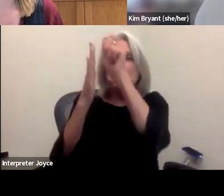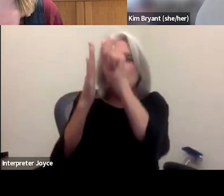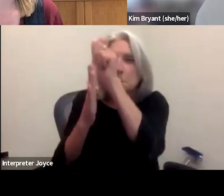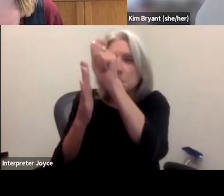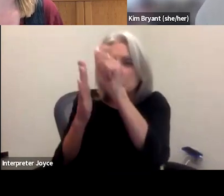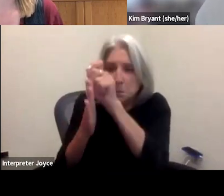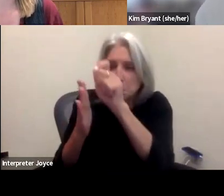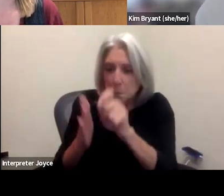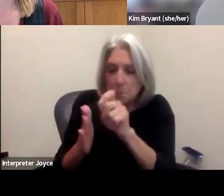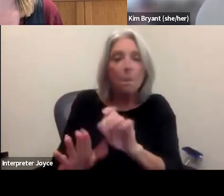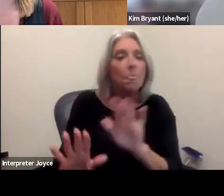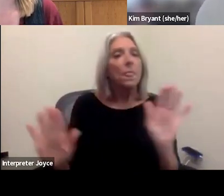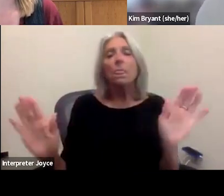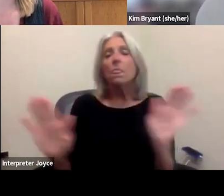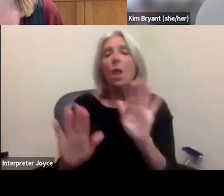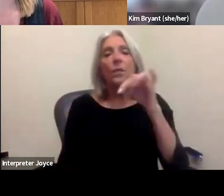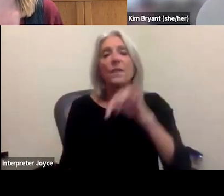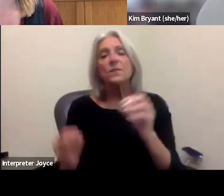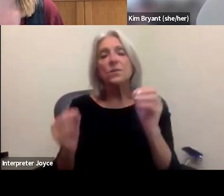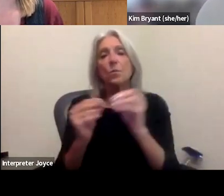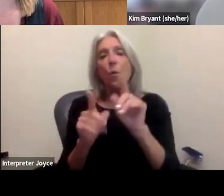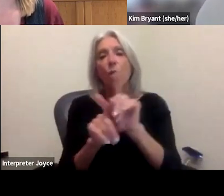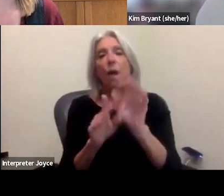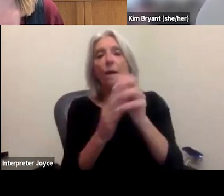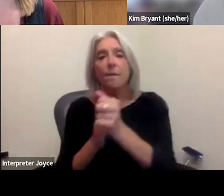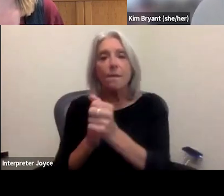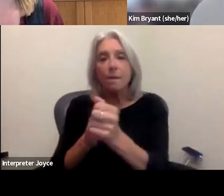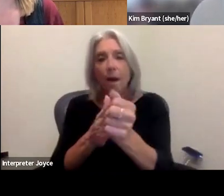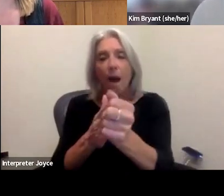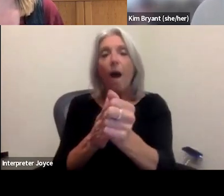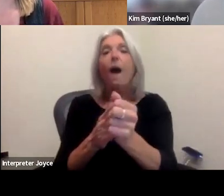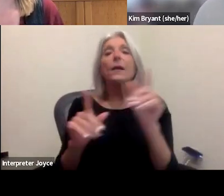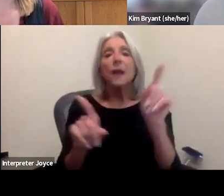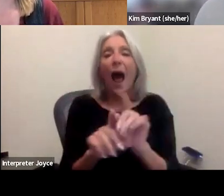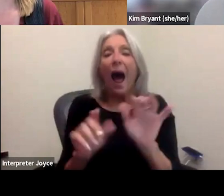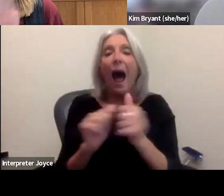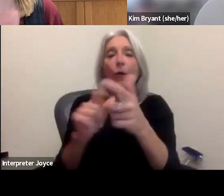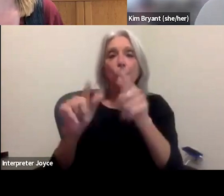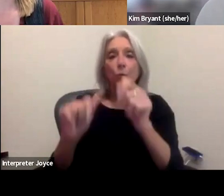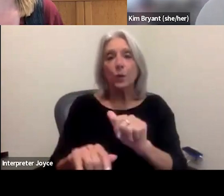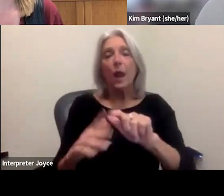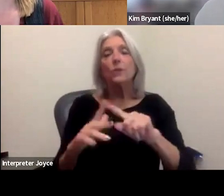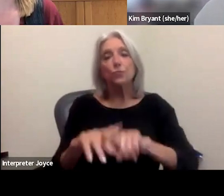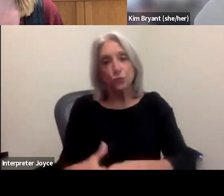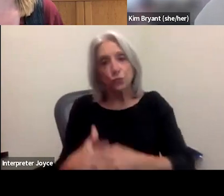This is more like guiding principles, how you might get started. The first that I want to highlight